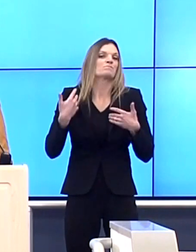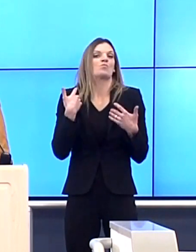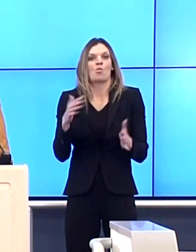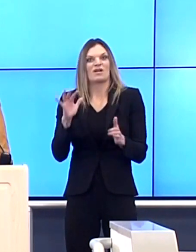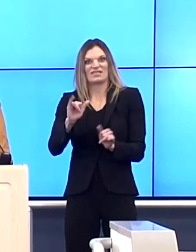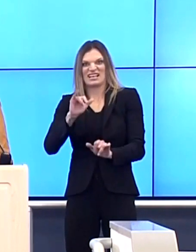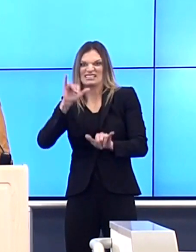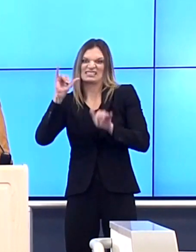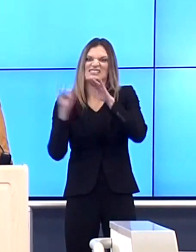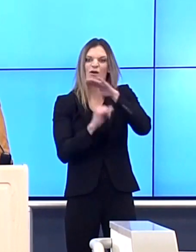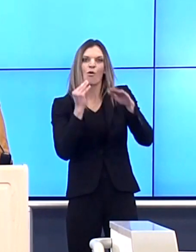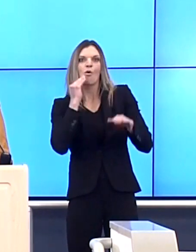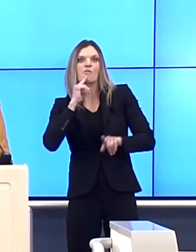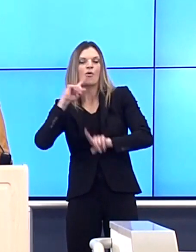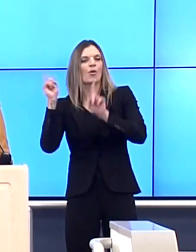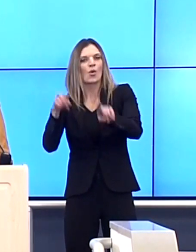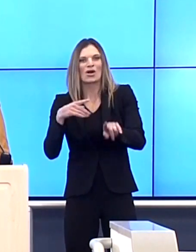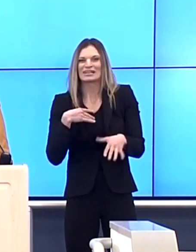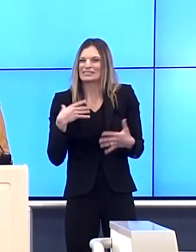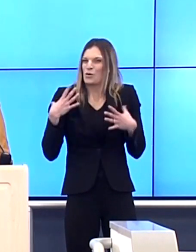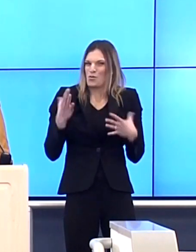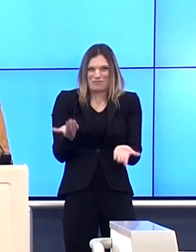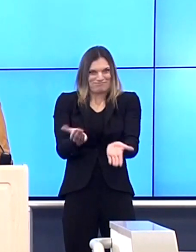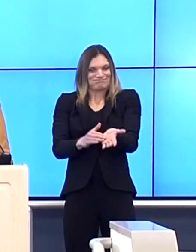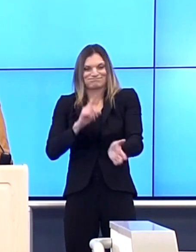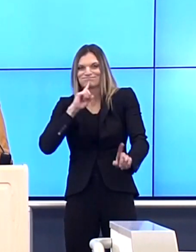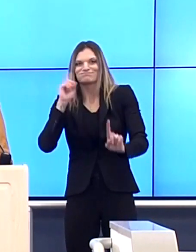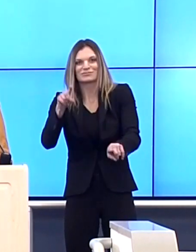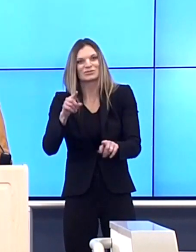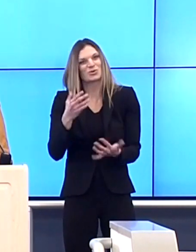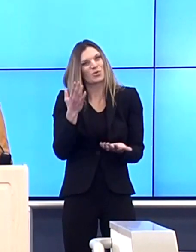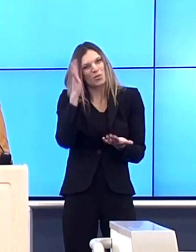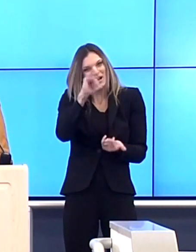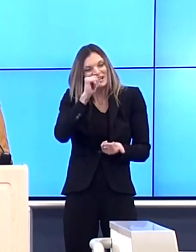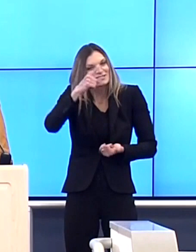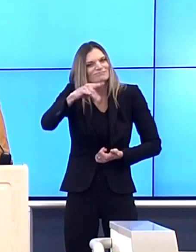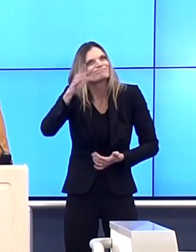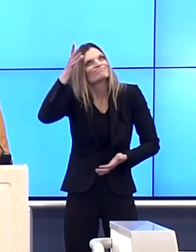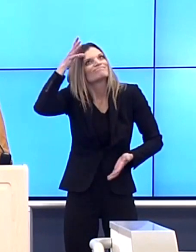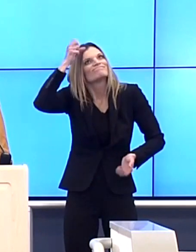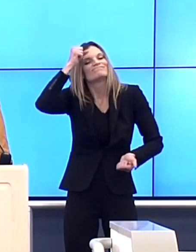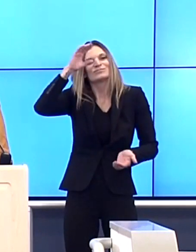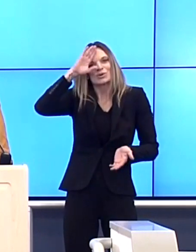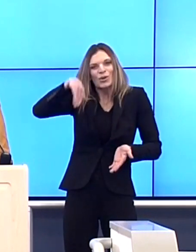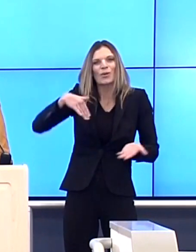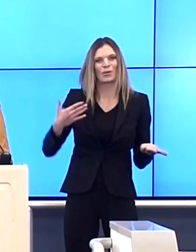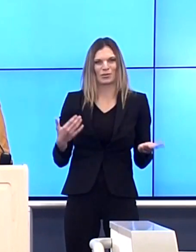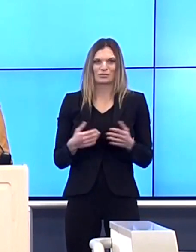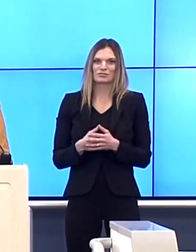I HOPE THAT YOU’LL DOUBLE DOWN SO WE CAN AVOID A STAY-HOME SO WE CAN AVOID A STAY-HOME ORDER. ORDER. DO IT FOR YOURSELF, DO IT FOR